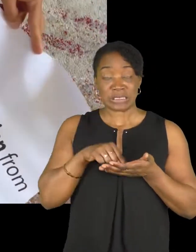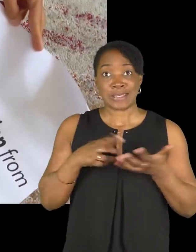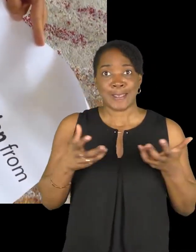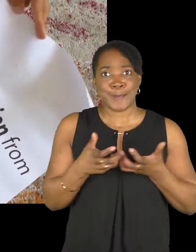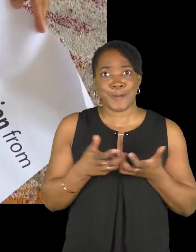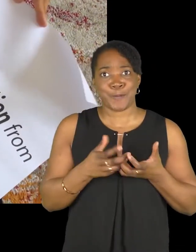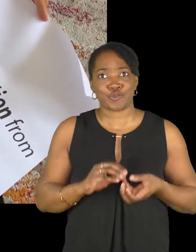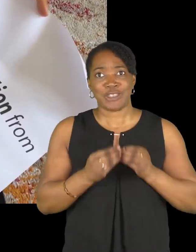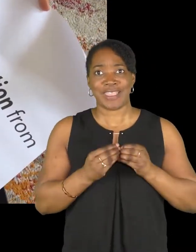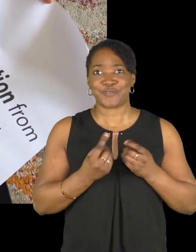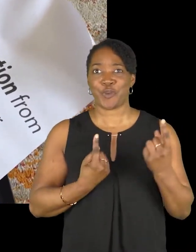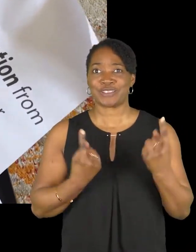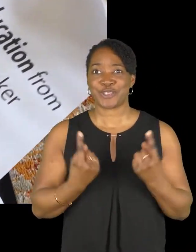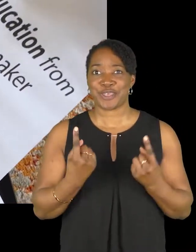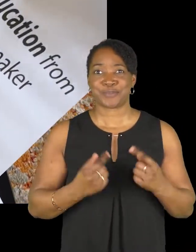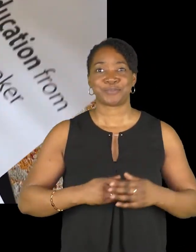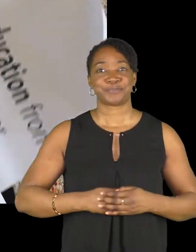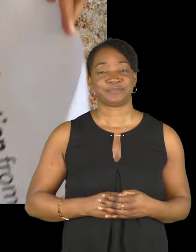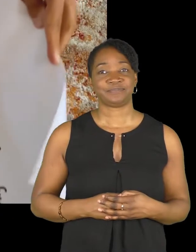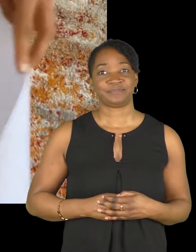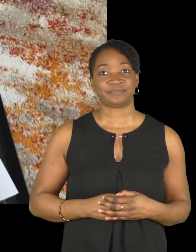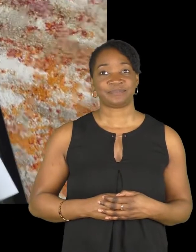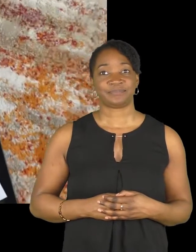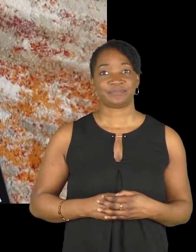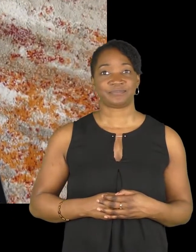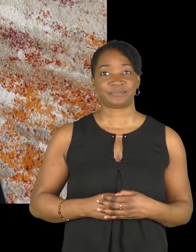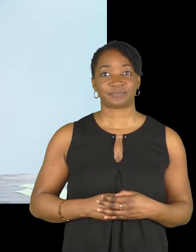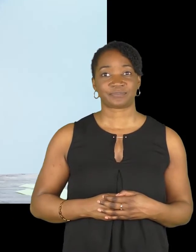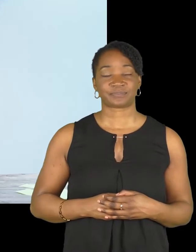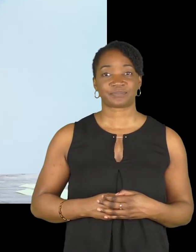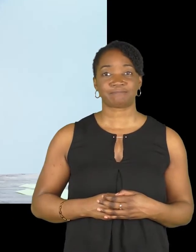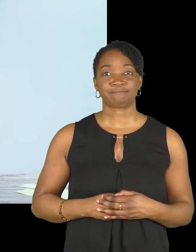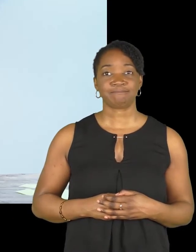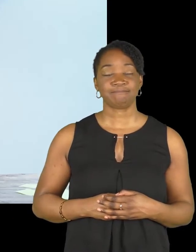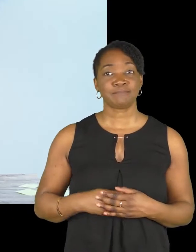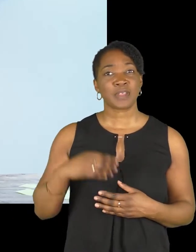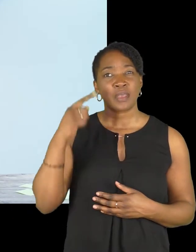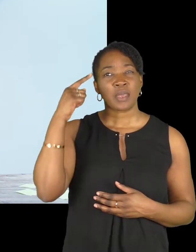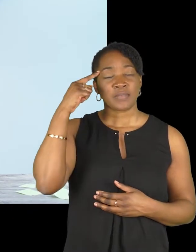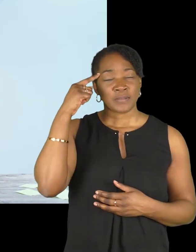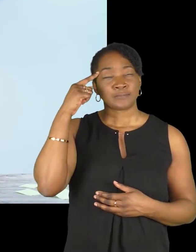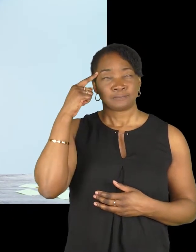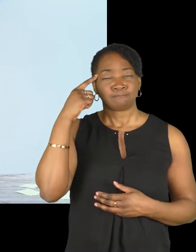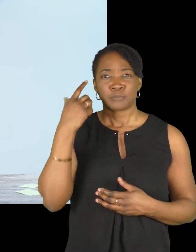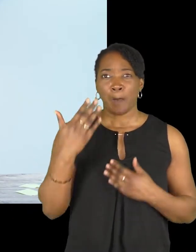can we create for ourselves and for each other? I think there's, there's kind of more organic ways